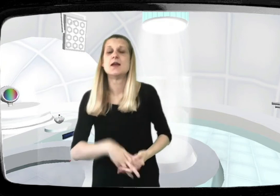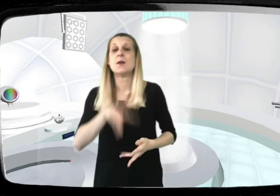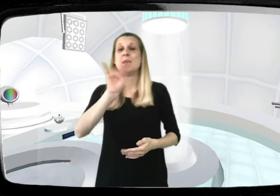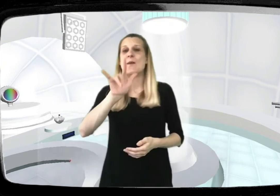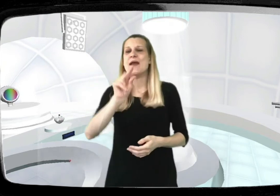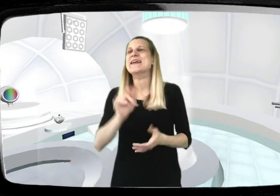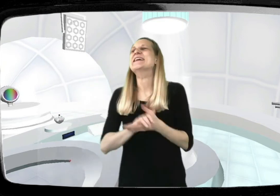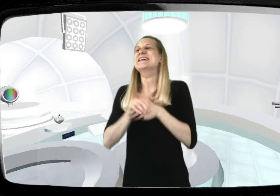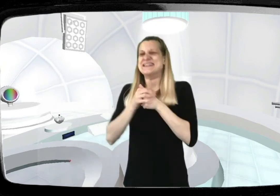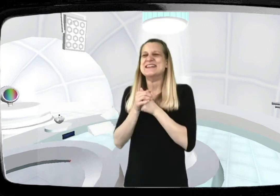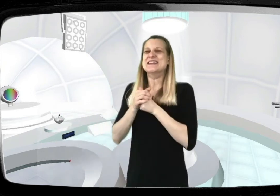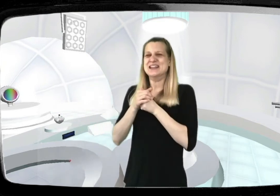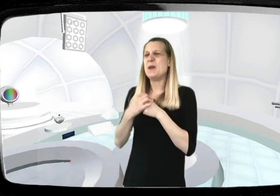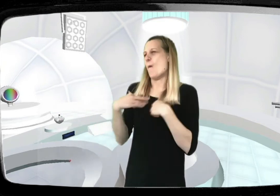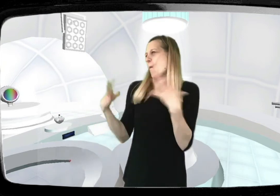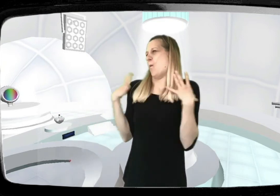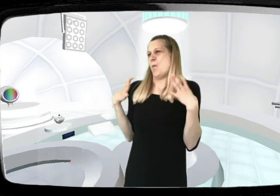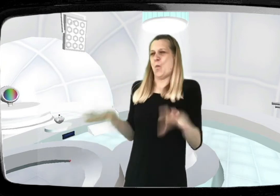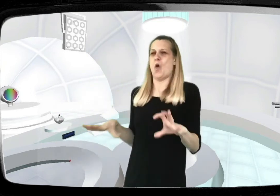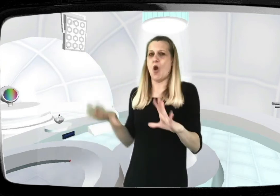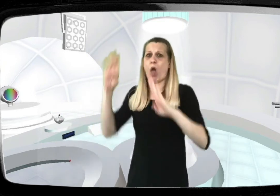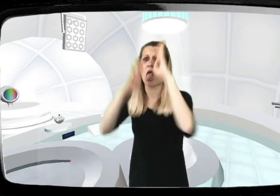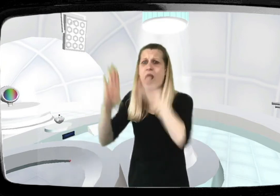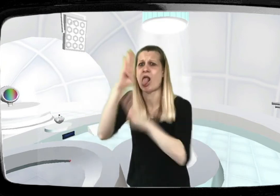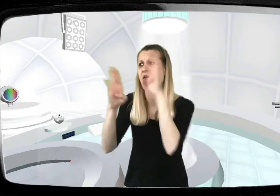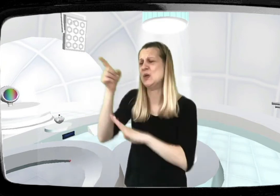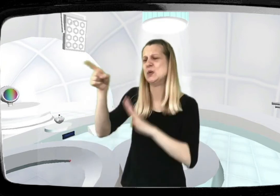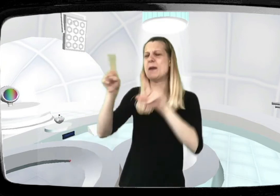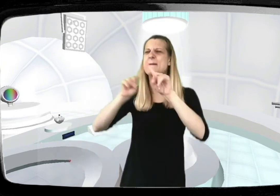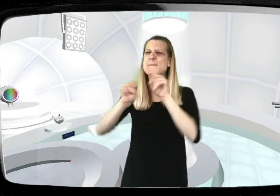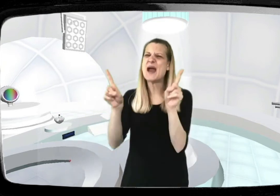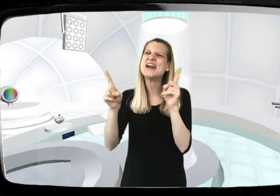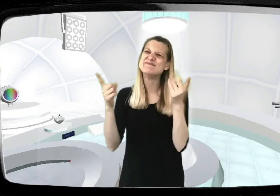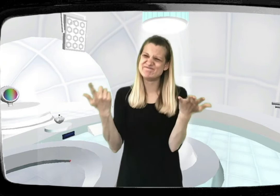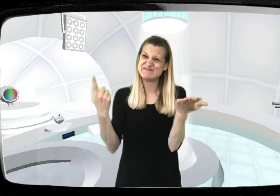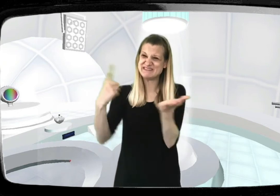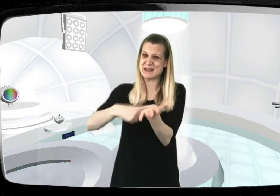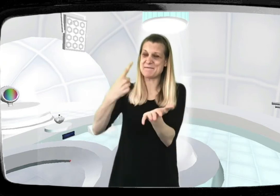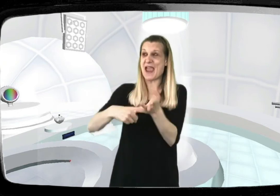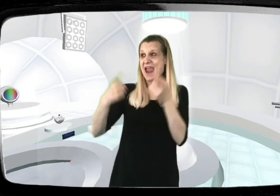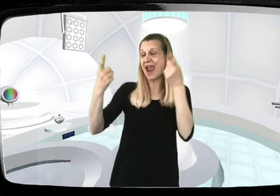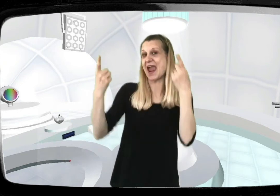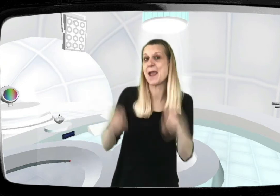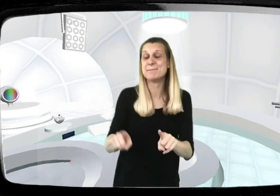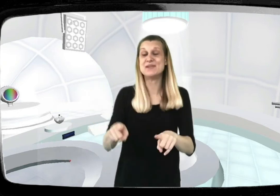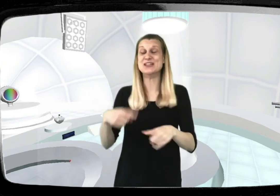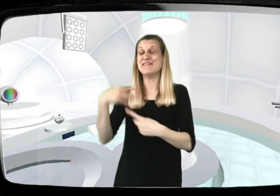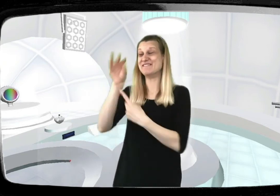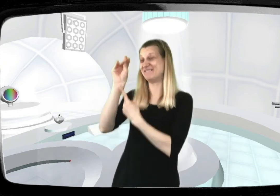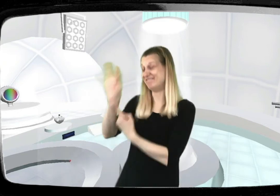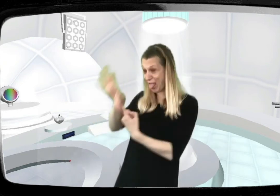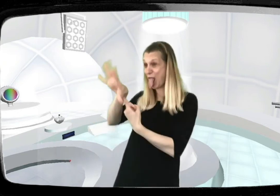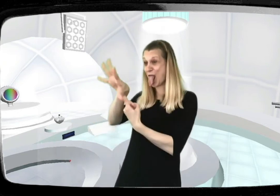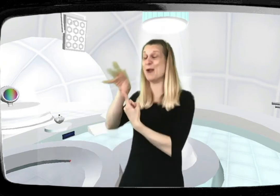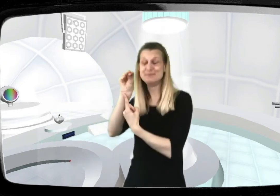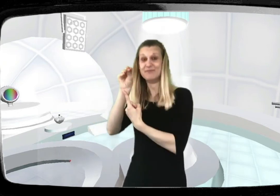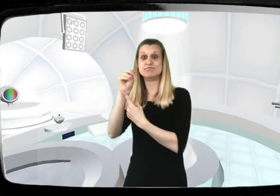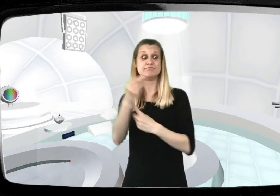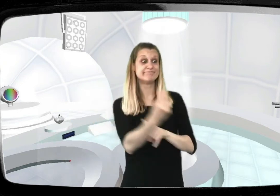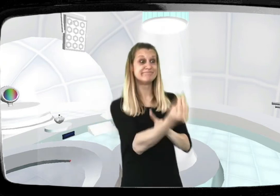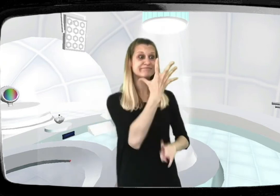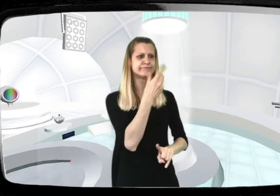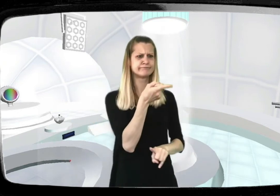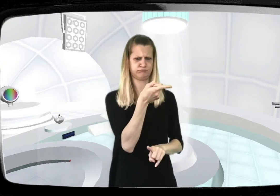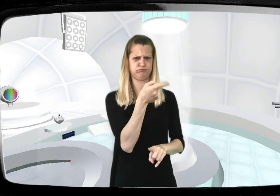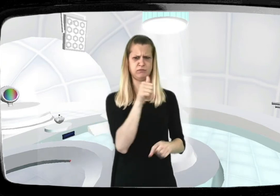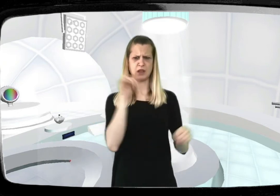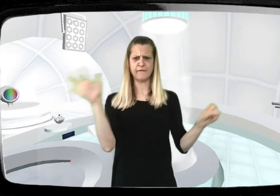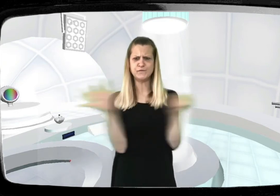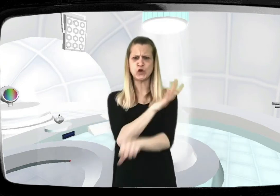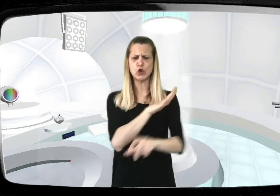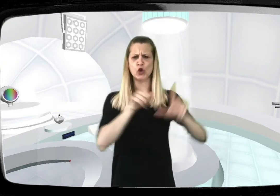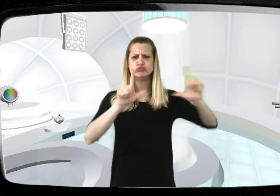"I don’t wish to alarm you," said Mr. Wonka, "but it does sometimes happen that only about half the little pieces